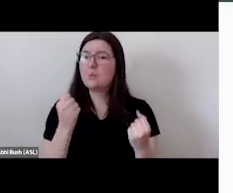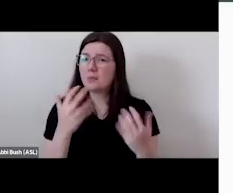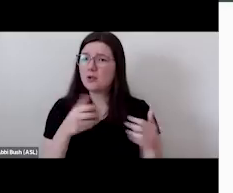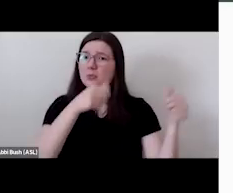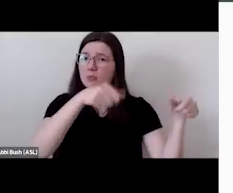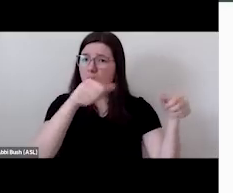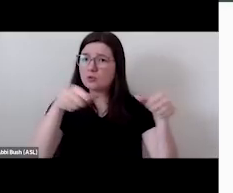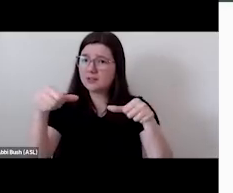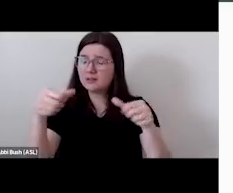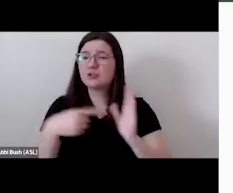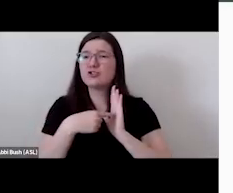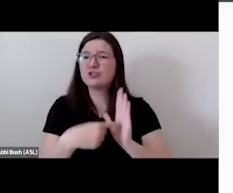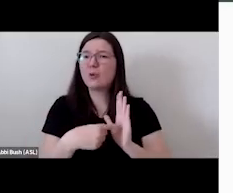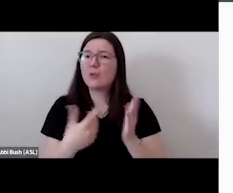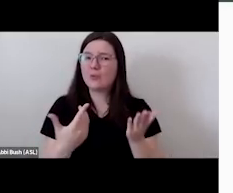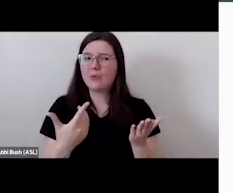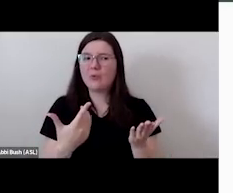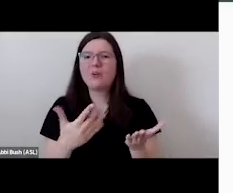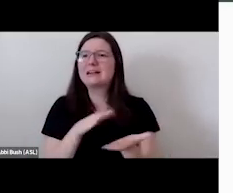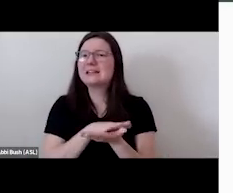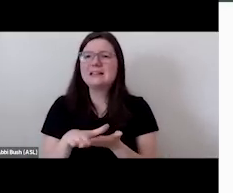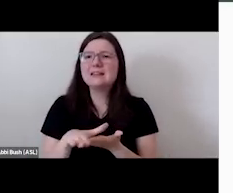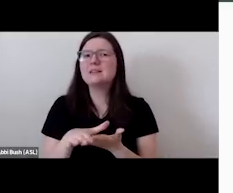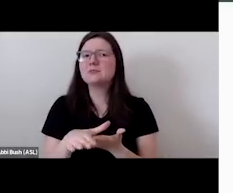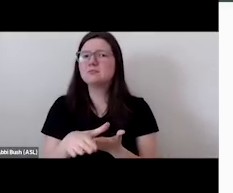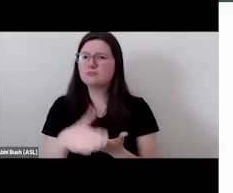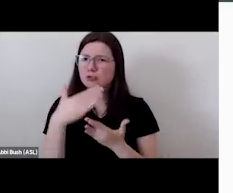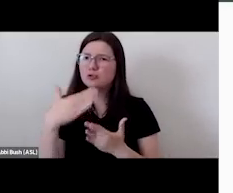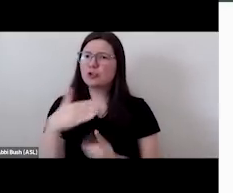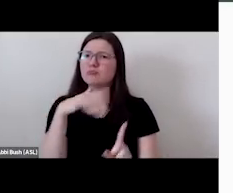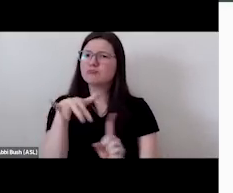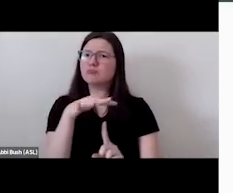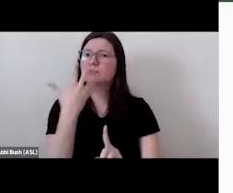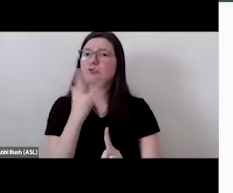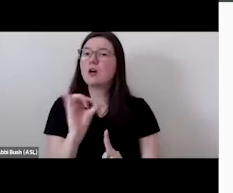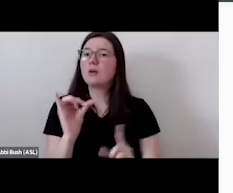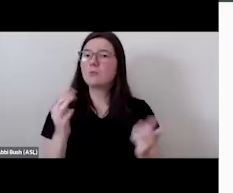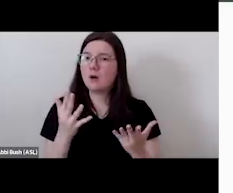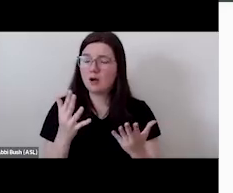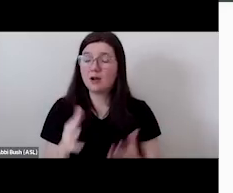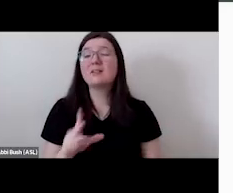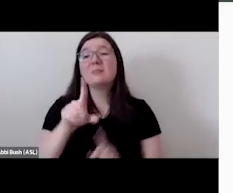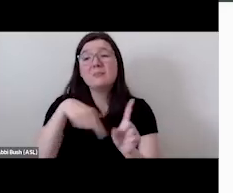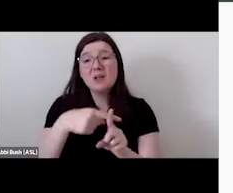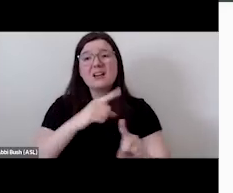with examples, but also with the visuals that we talked about. And then also in the variety of languages. But one thing I would recommend